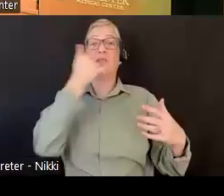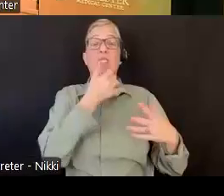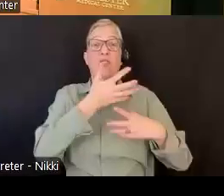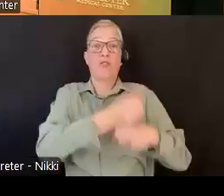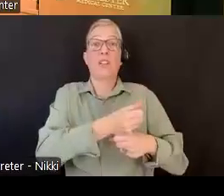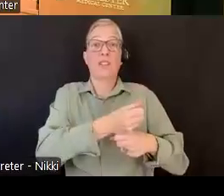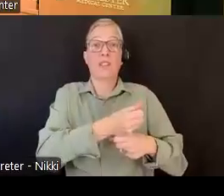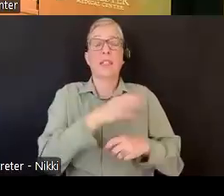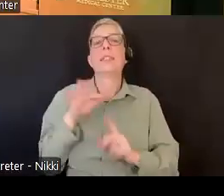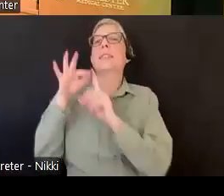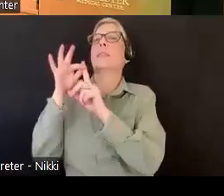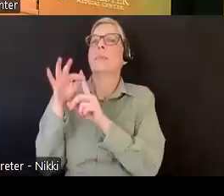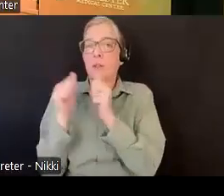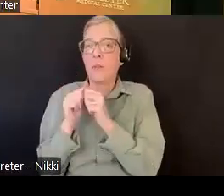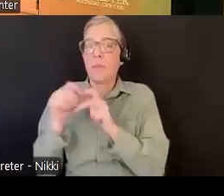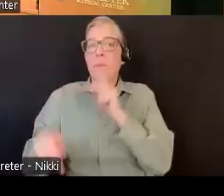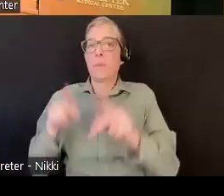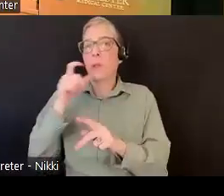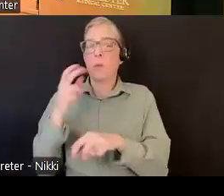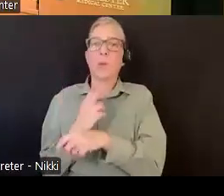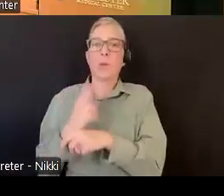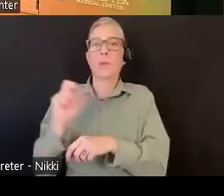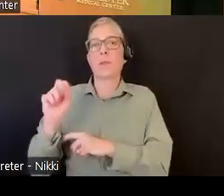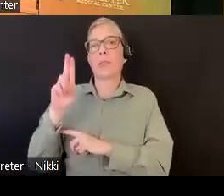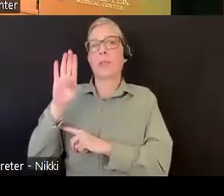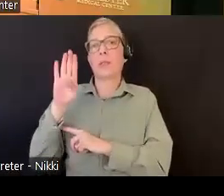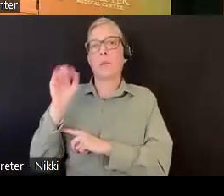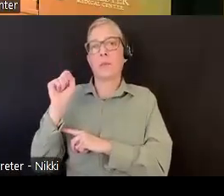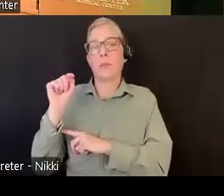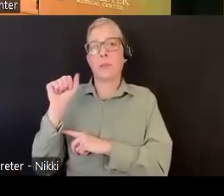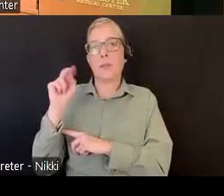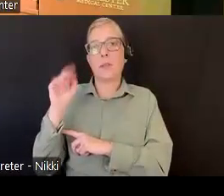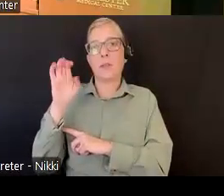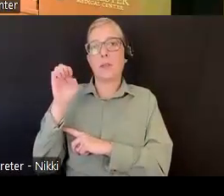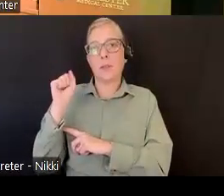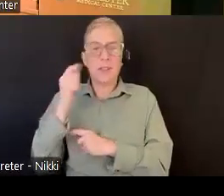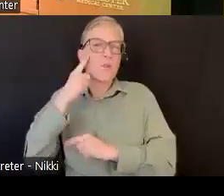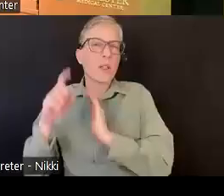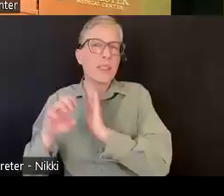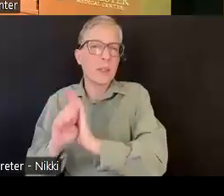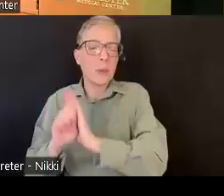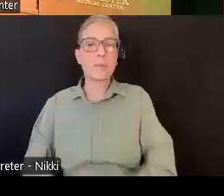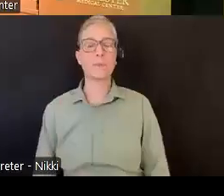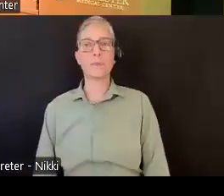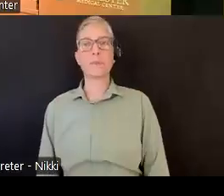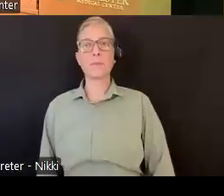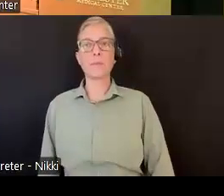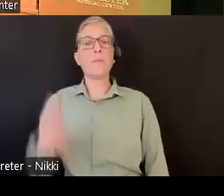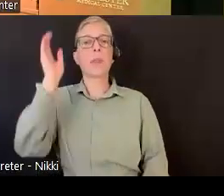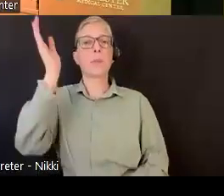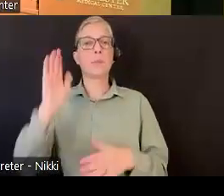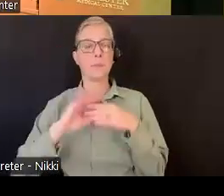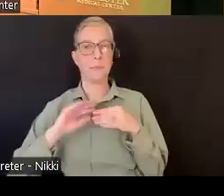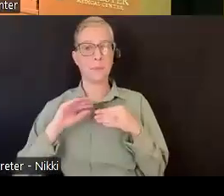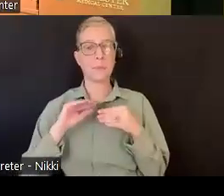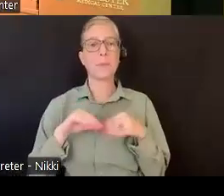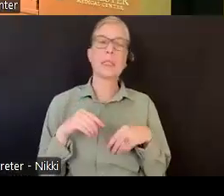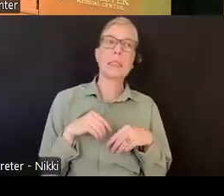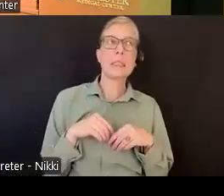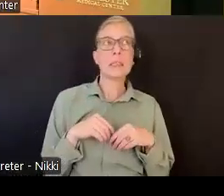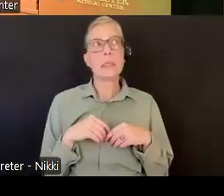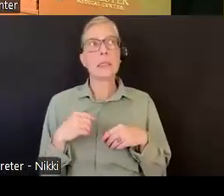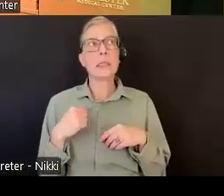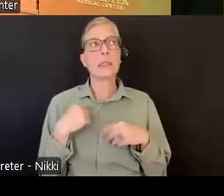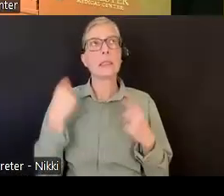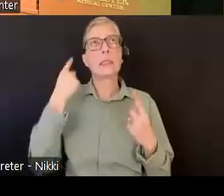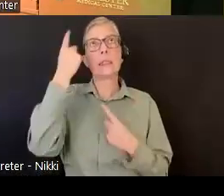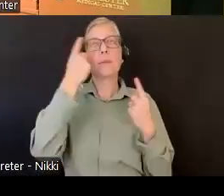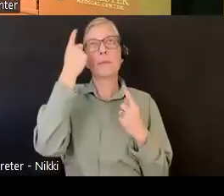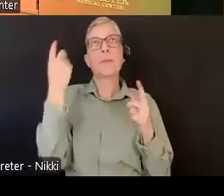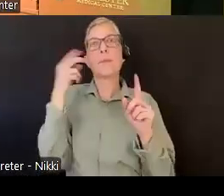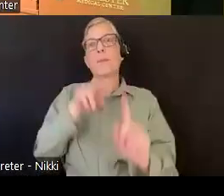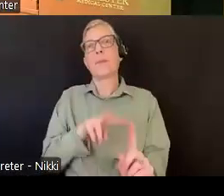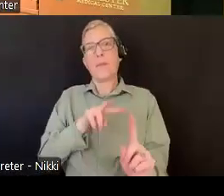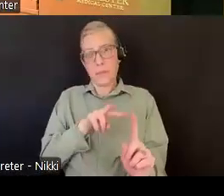substances for example um I mean I the I almost think of it this way is that if you look at if I